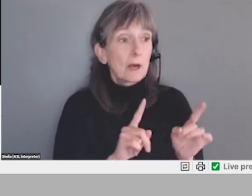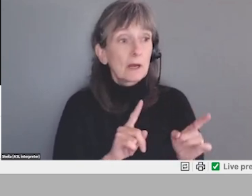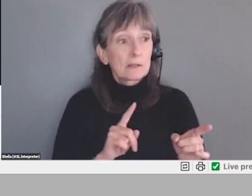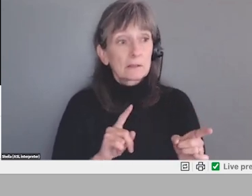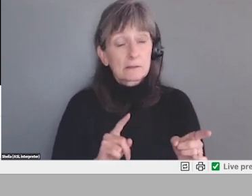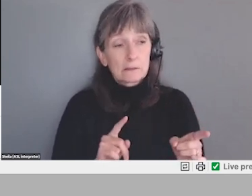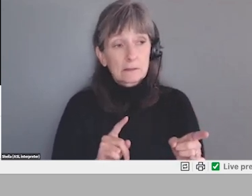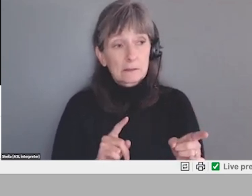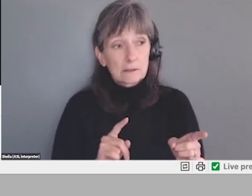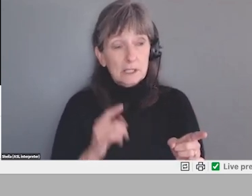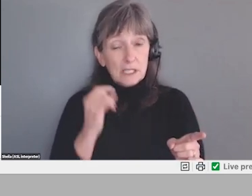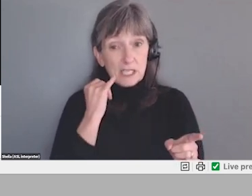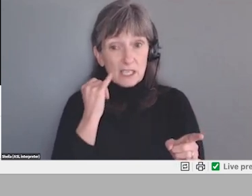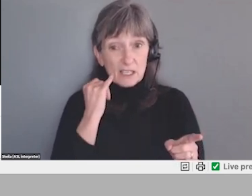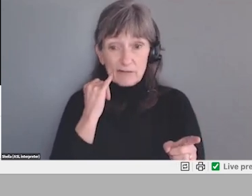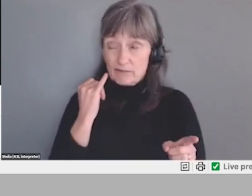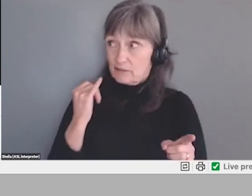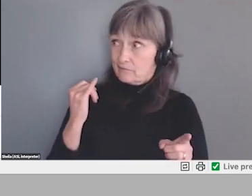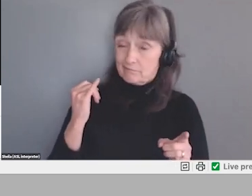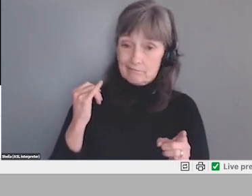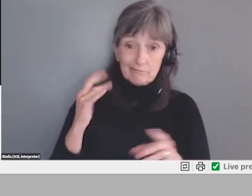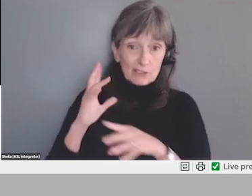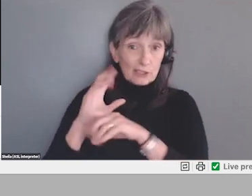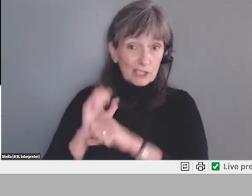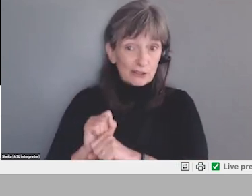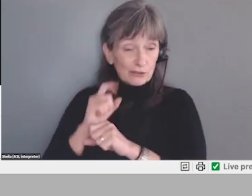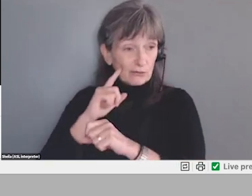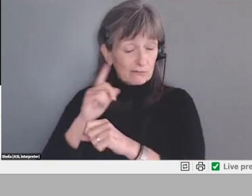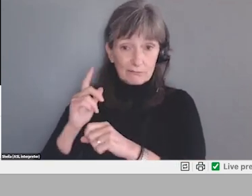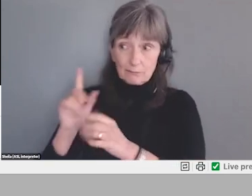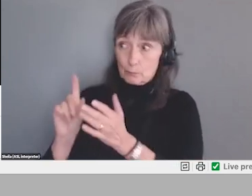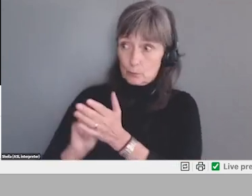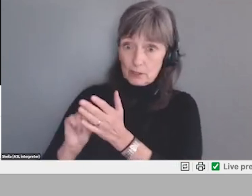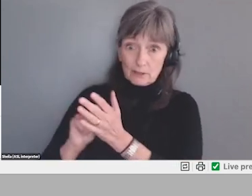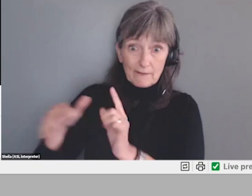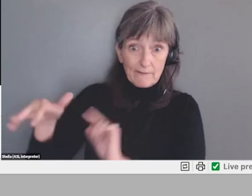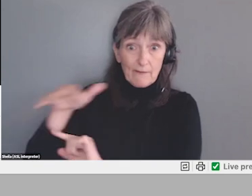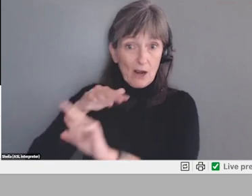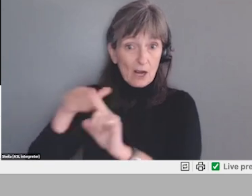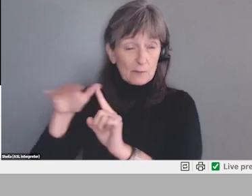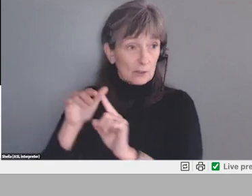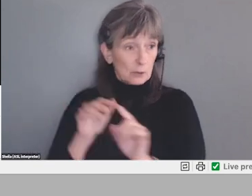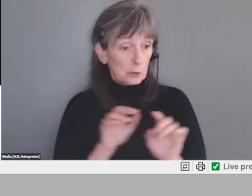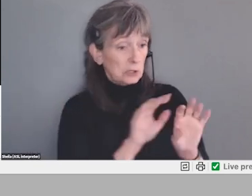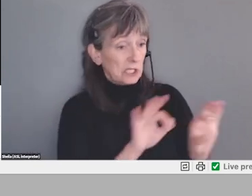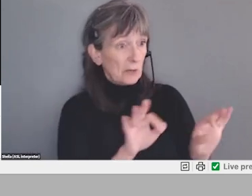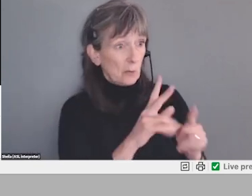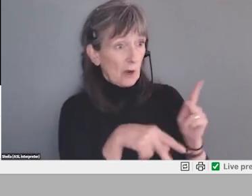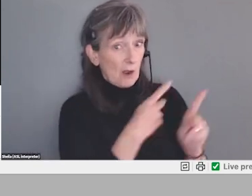environment where you're utilising InDesign to typeset a book would be hours, if not days,